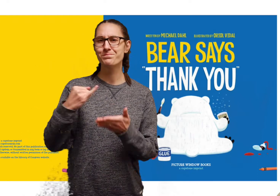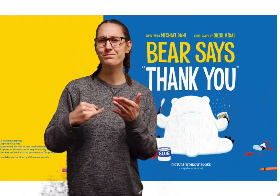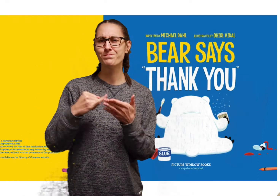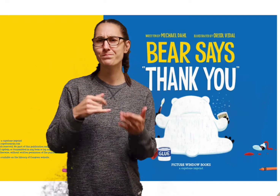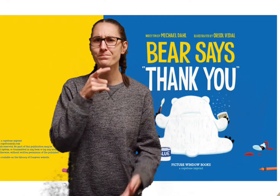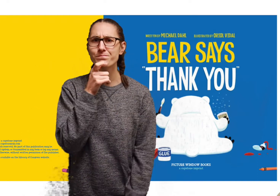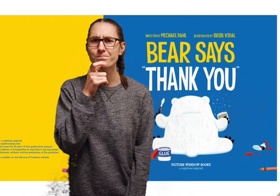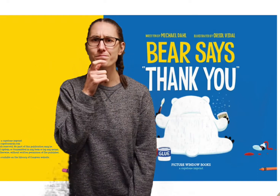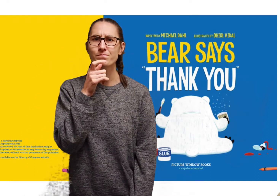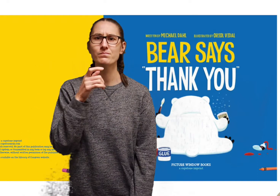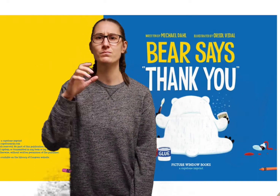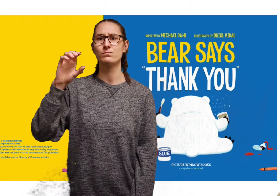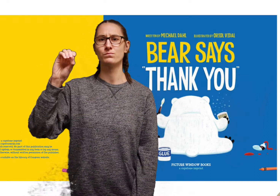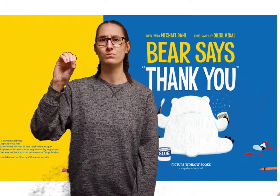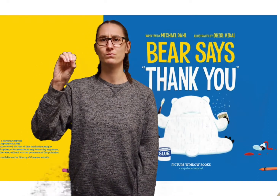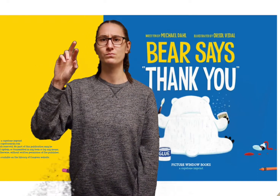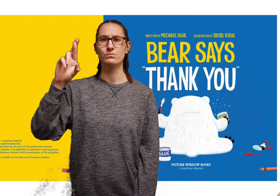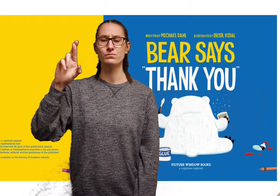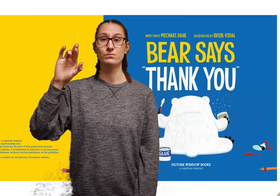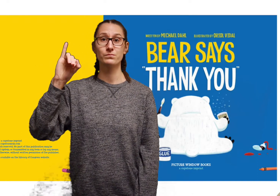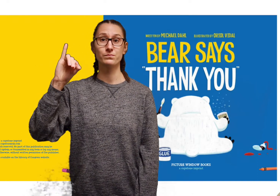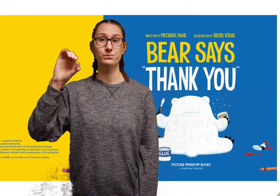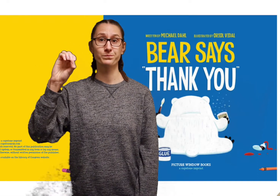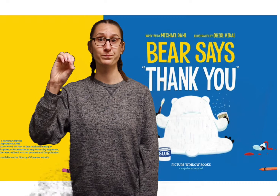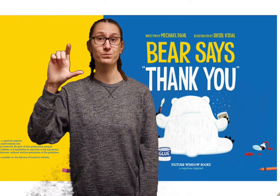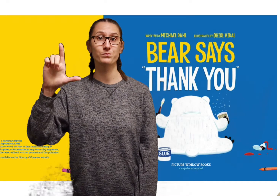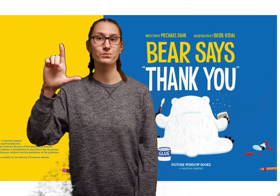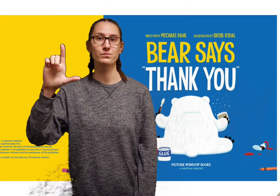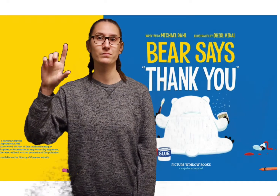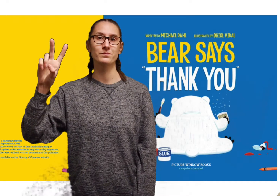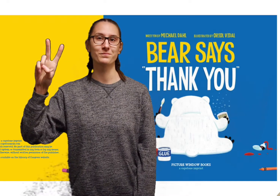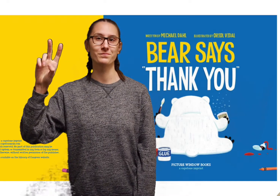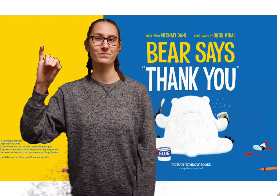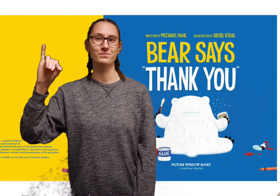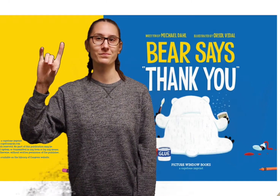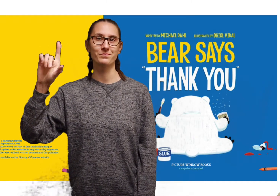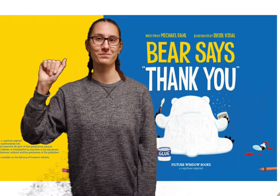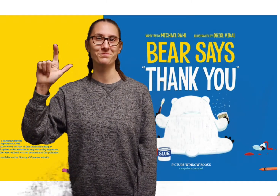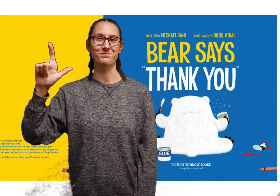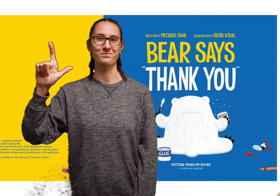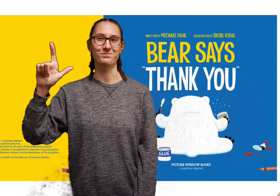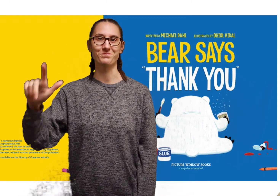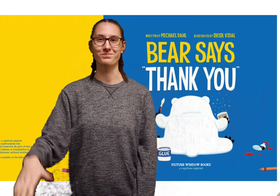Illustrated by Oriol Vidal